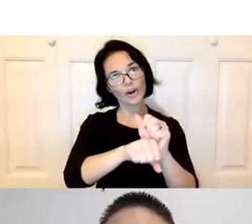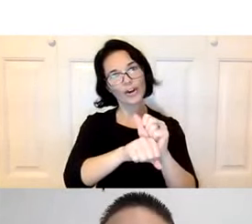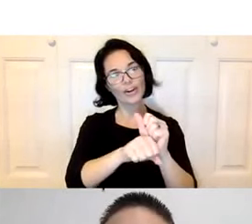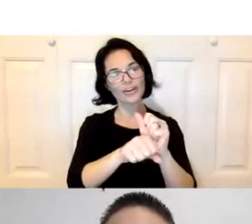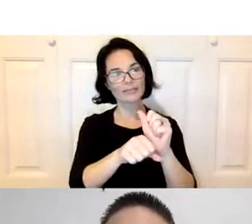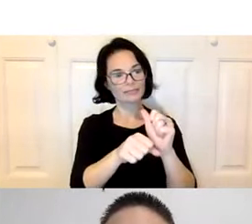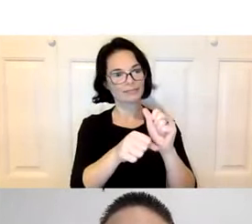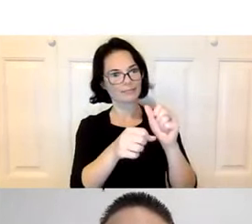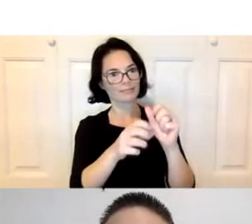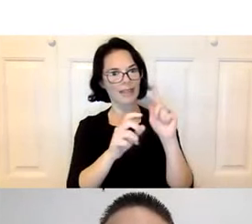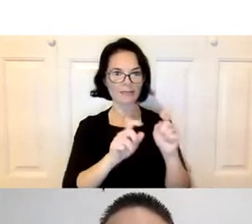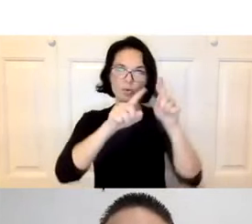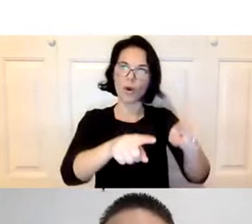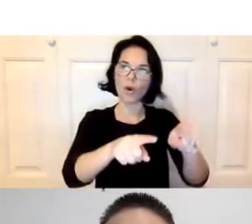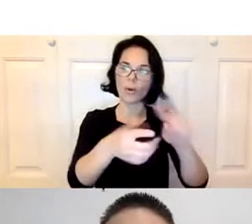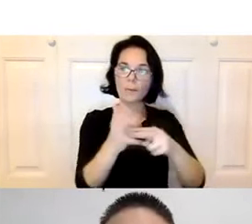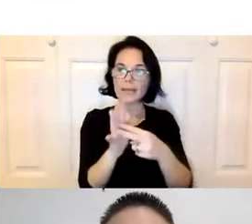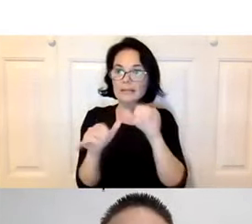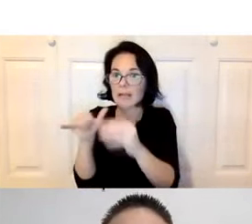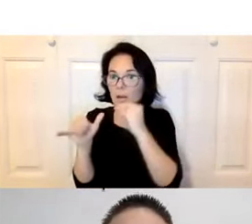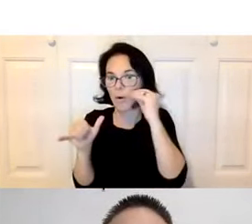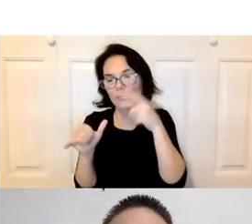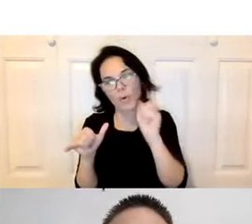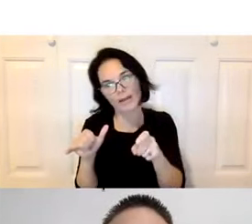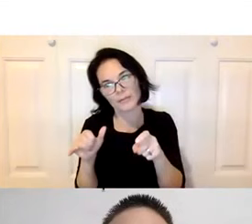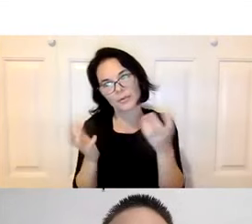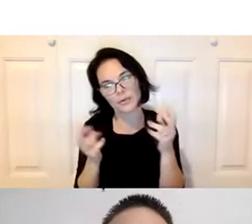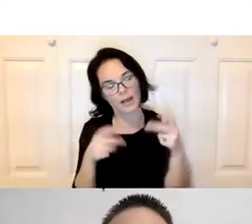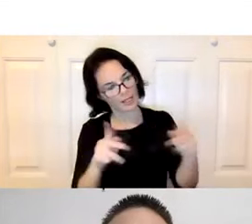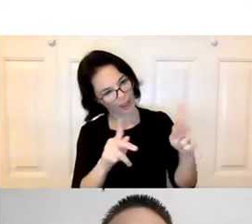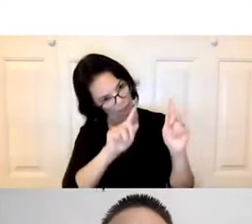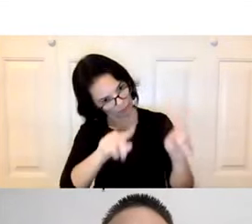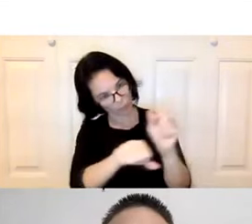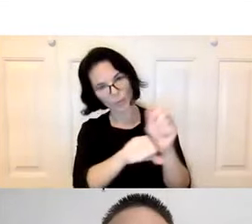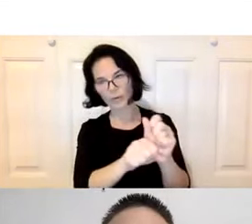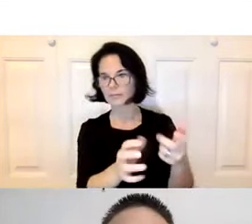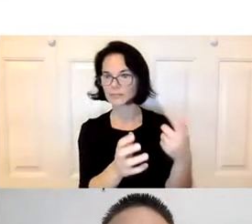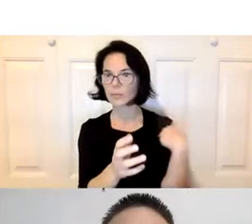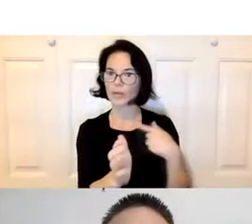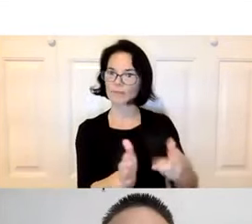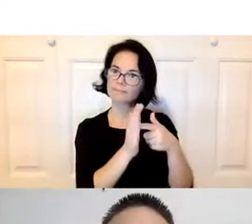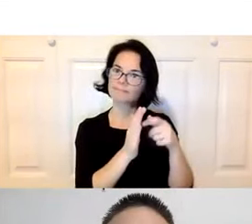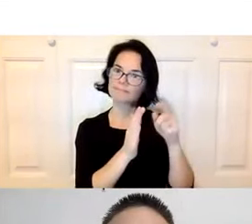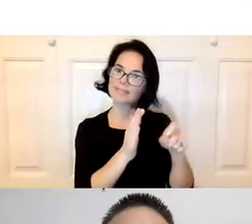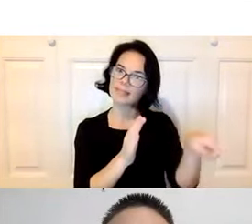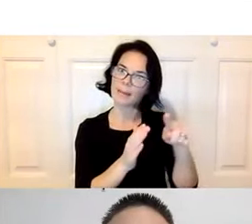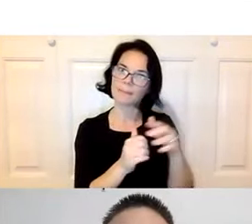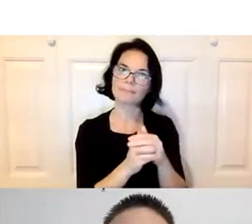so they don’t have to stay home. A number of employers, I'm hearing,